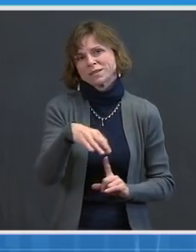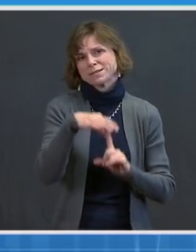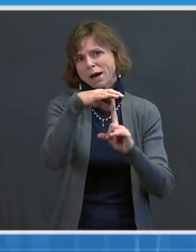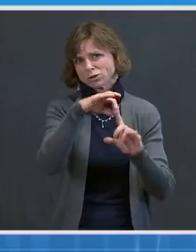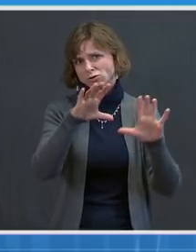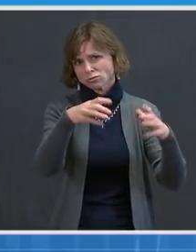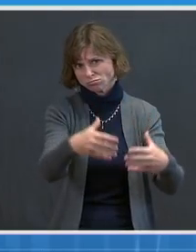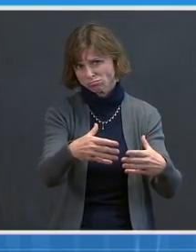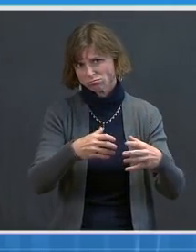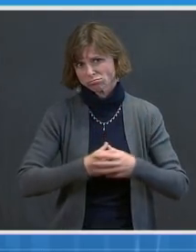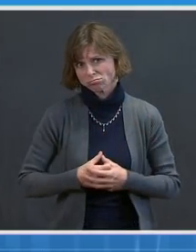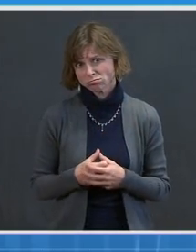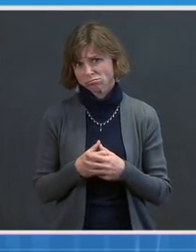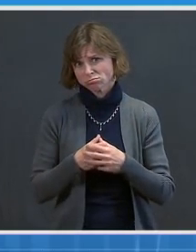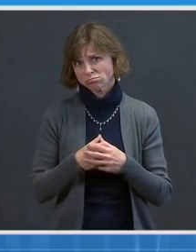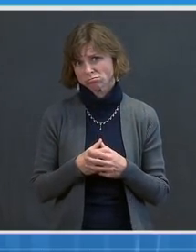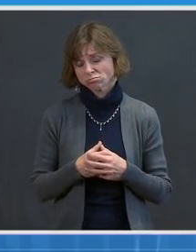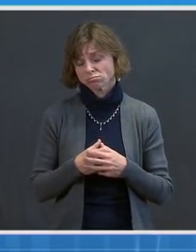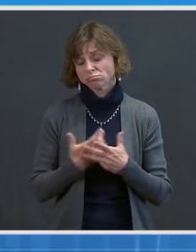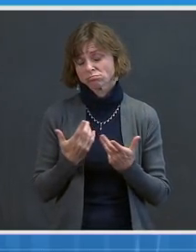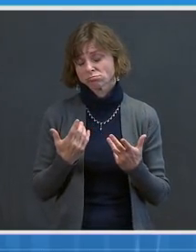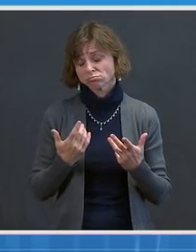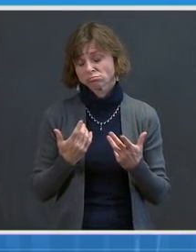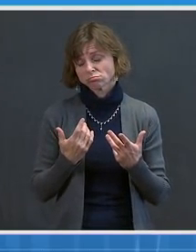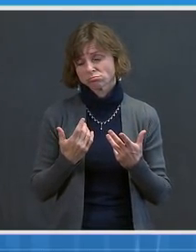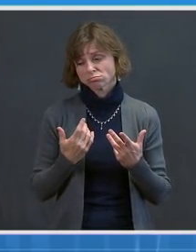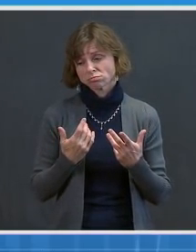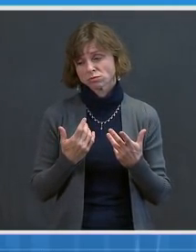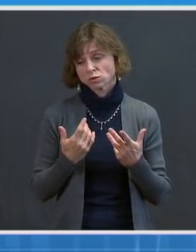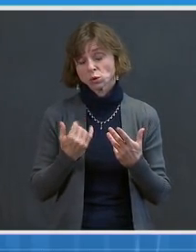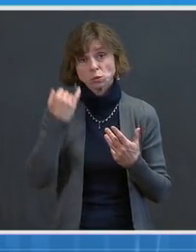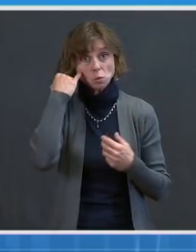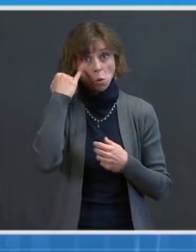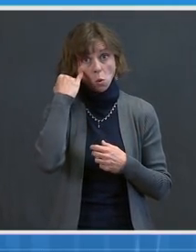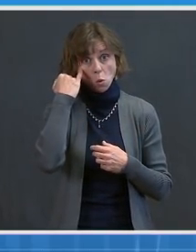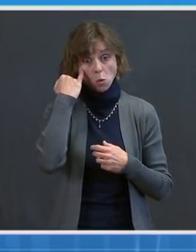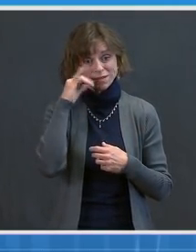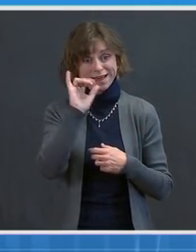Take, for example, individuals who have immunodepression